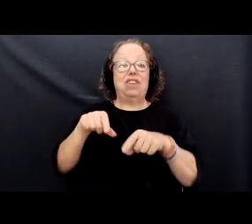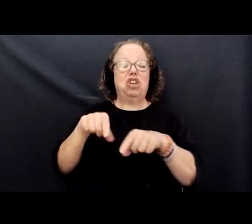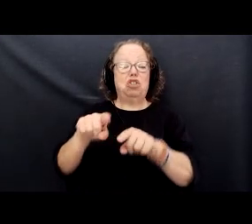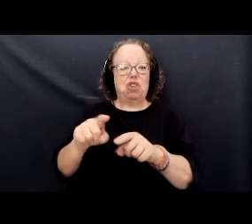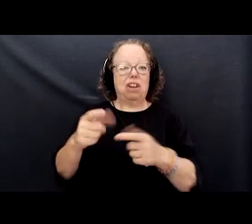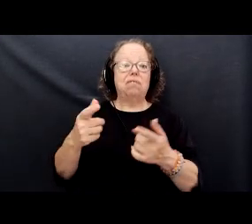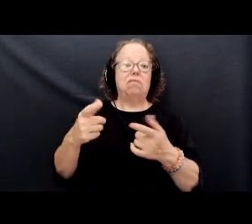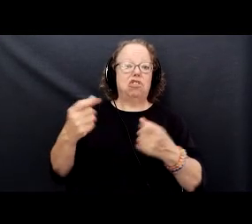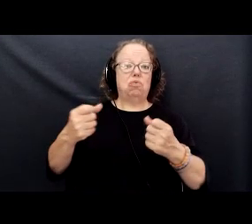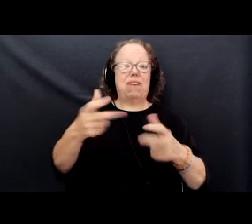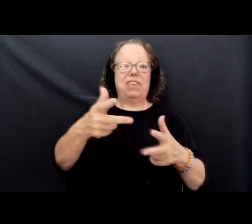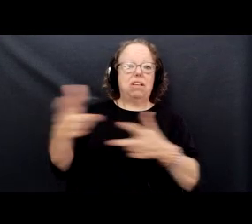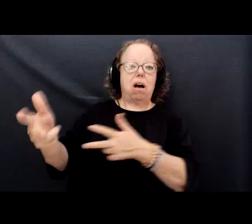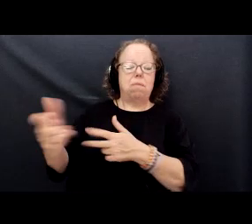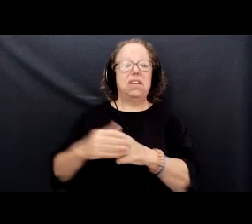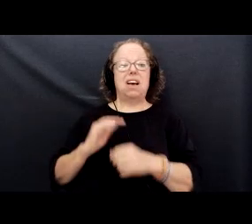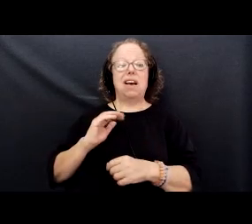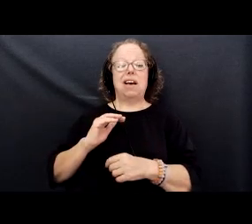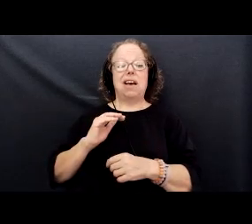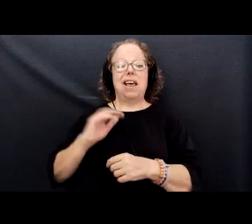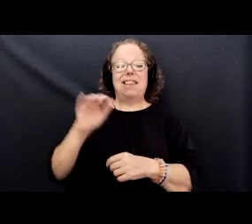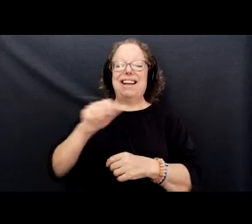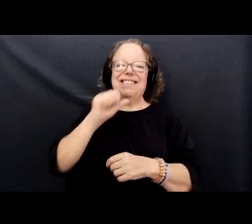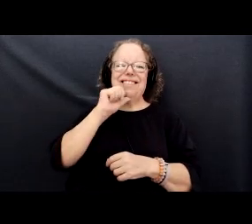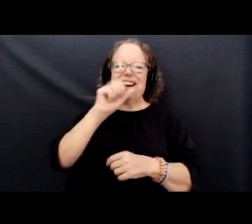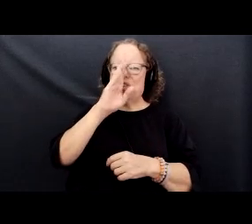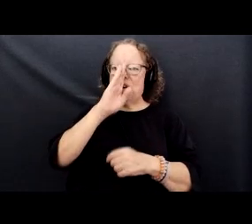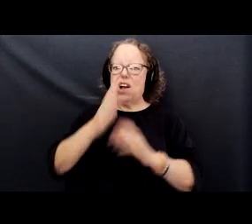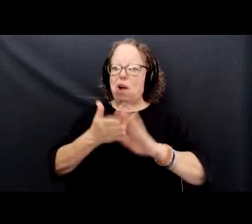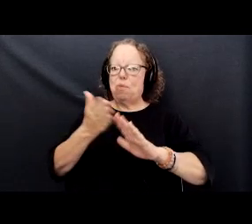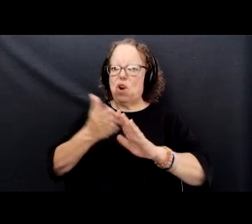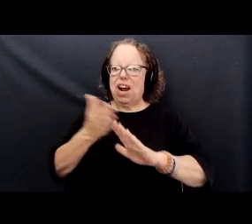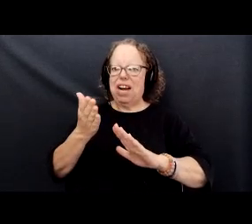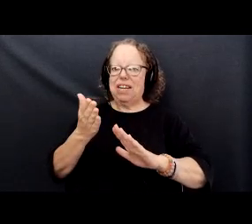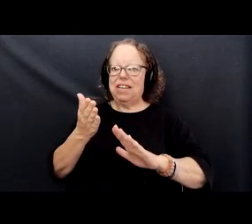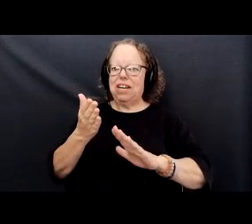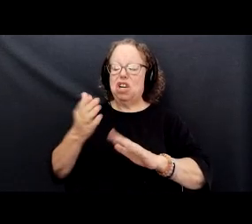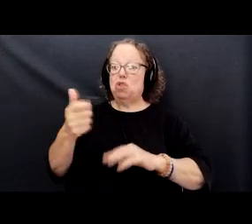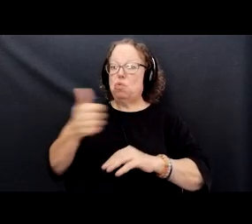Our public transit section does not directly operate transportation services.